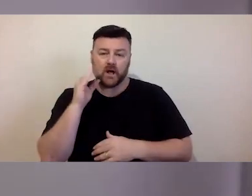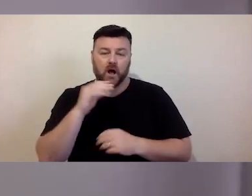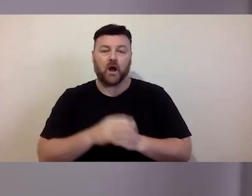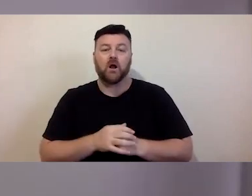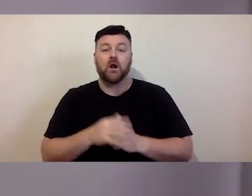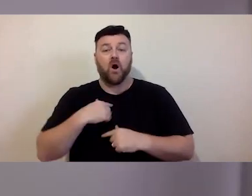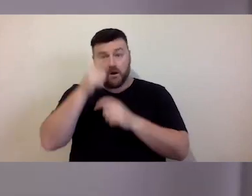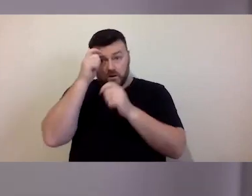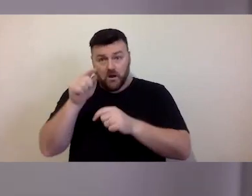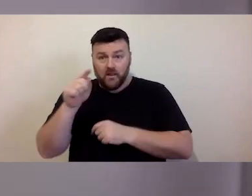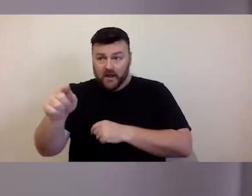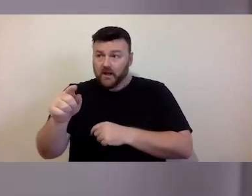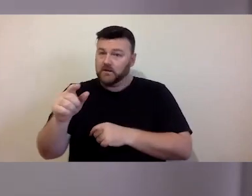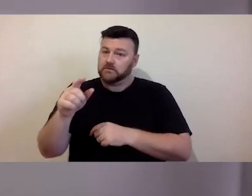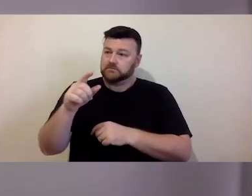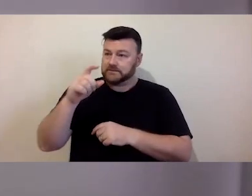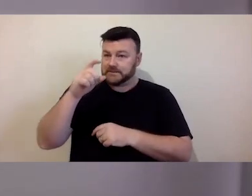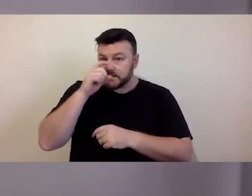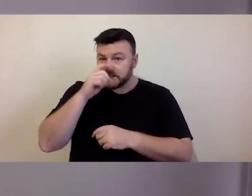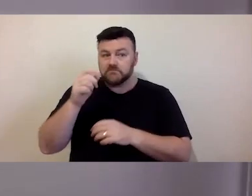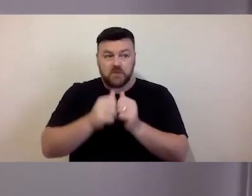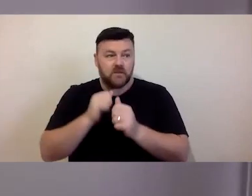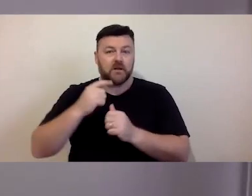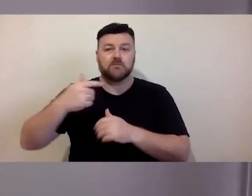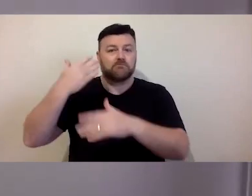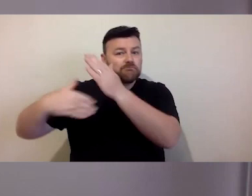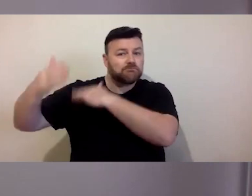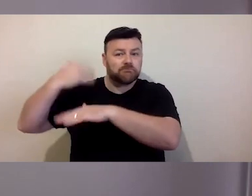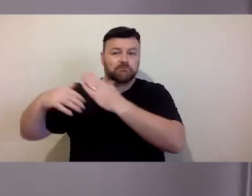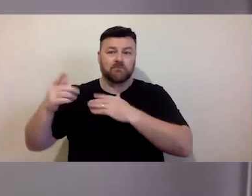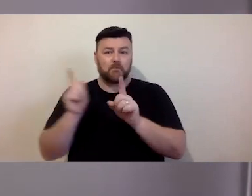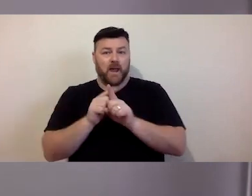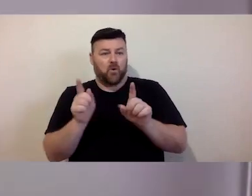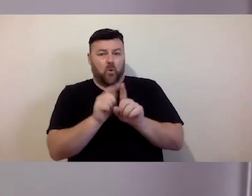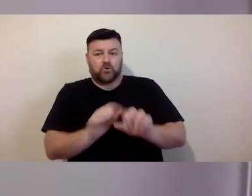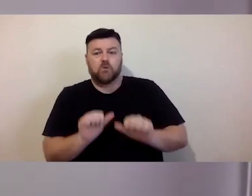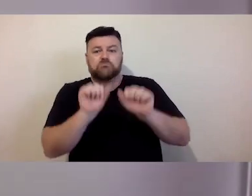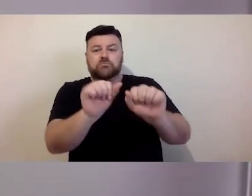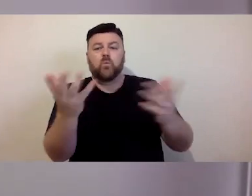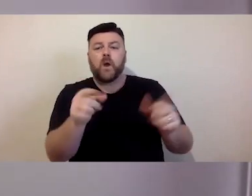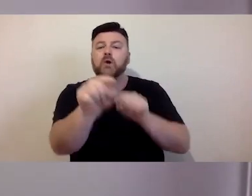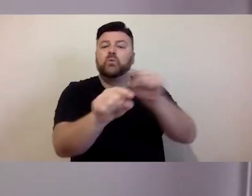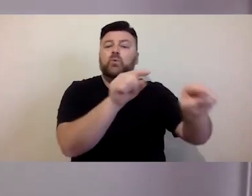lands where you're from, but from where you're calling from today, to join us.